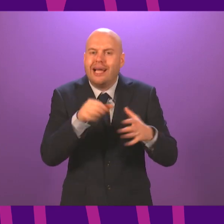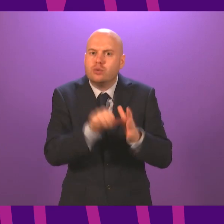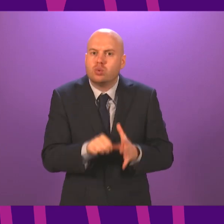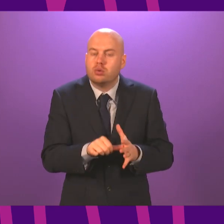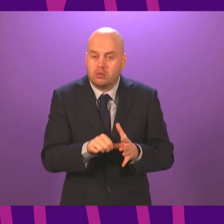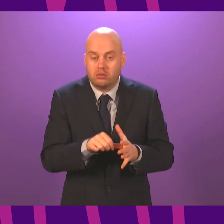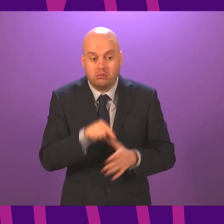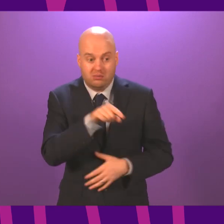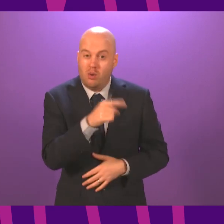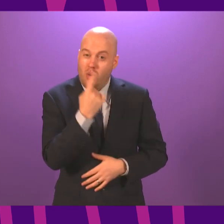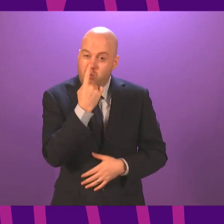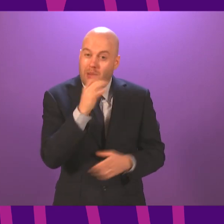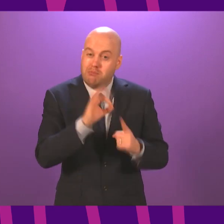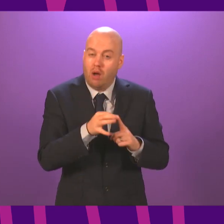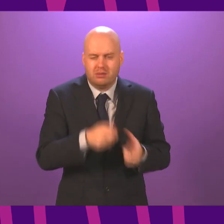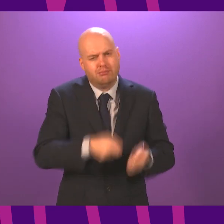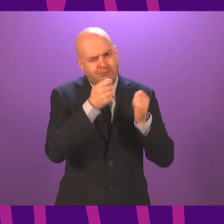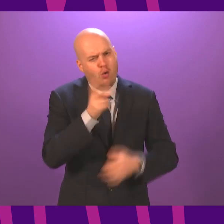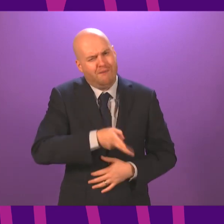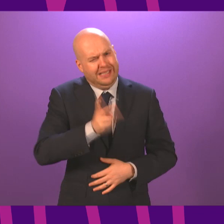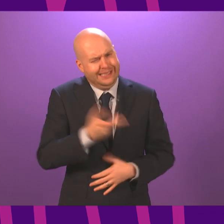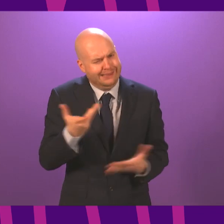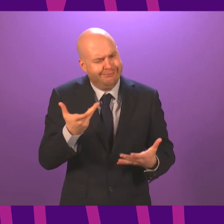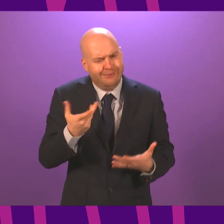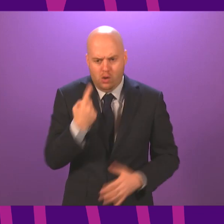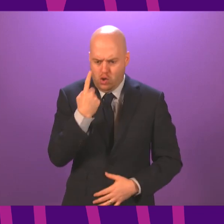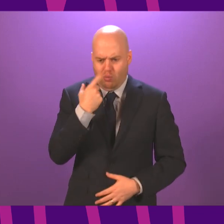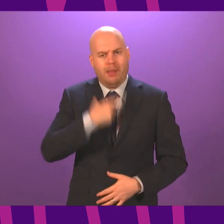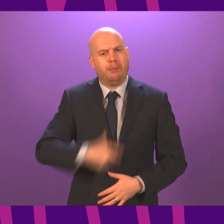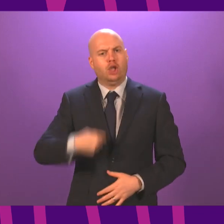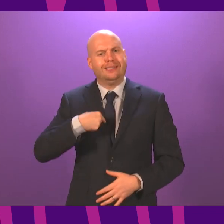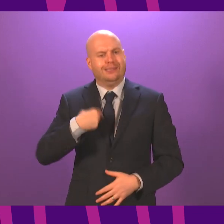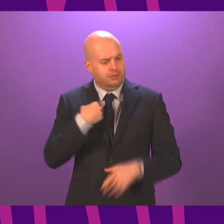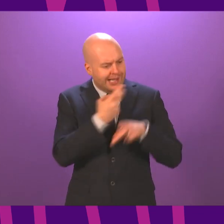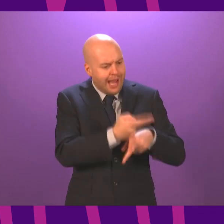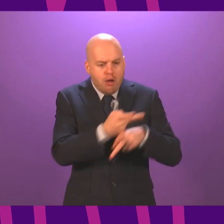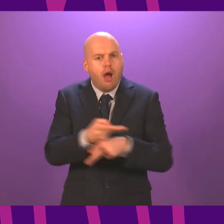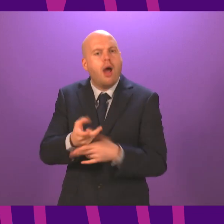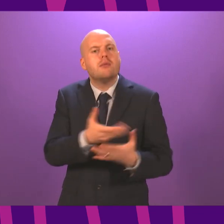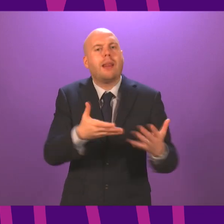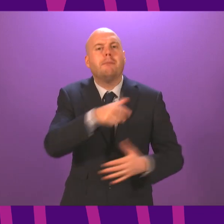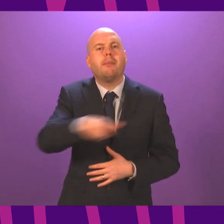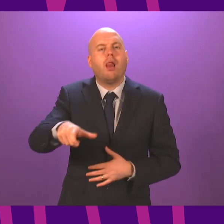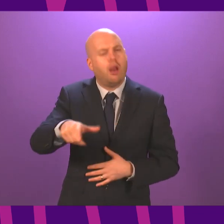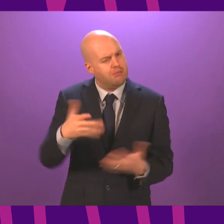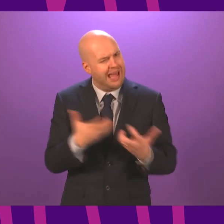that is often brought up by carers when we look to see how carers allowance will develop. I would be